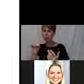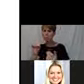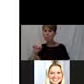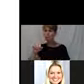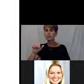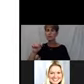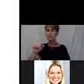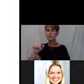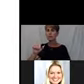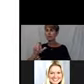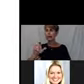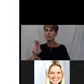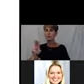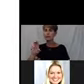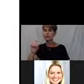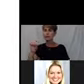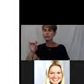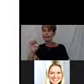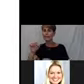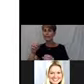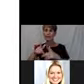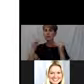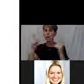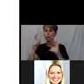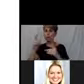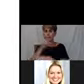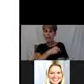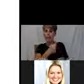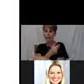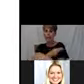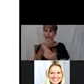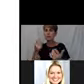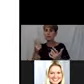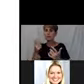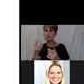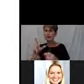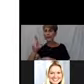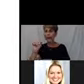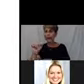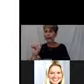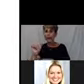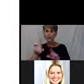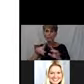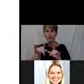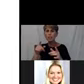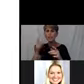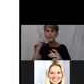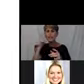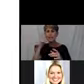which is the biggest county hospital in Los Angeles who is in this picture. But you can tell that the patient has been given